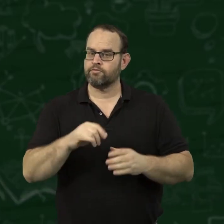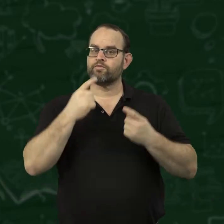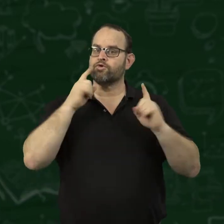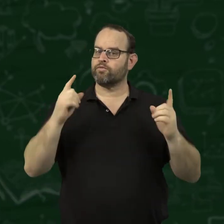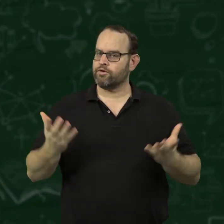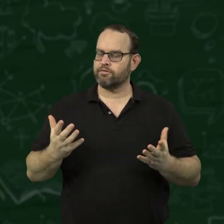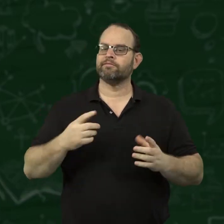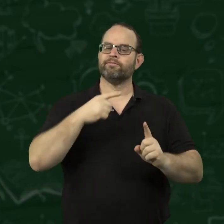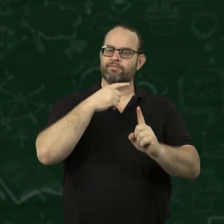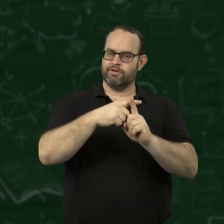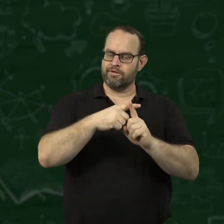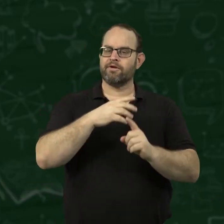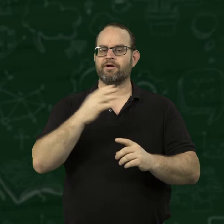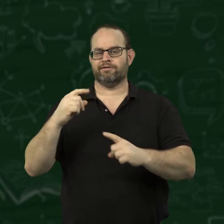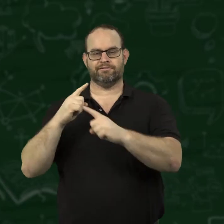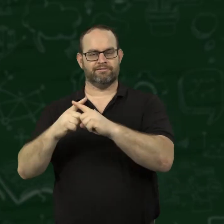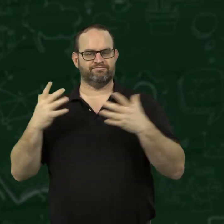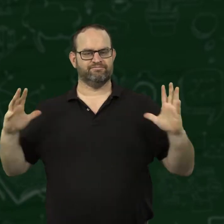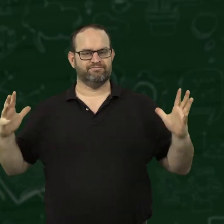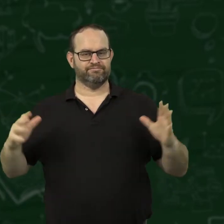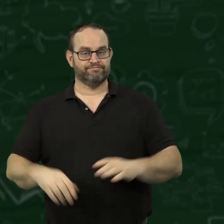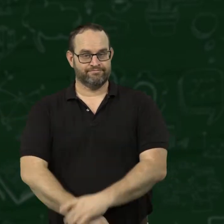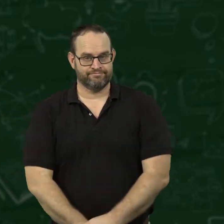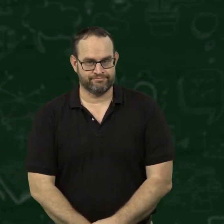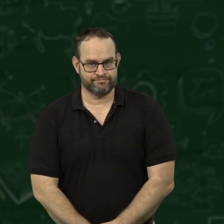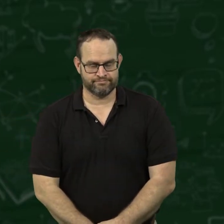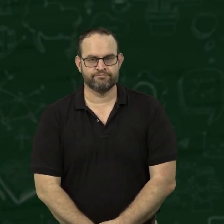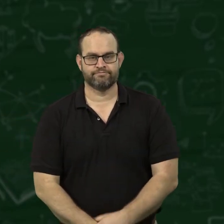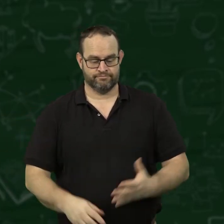This property only works for addition and multiplication.